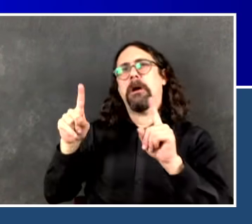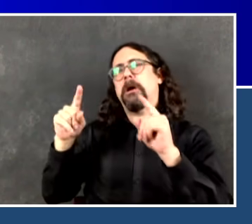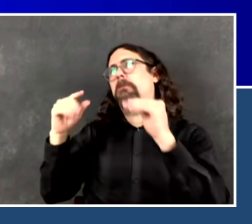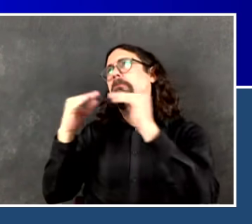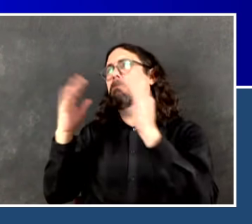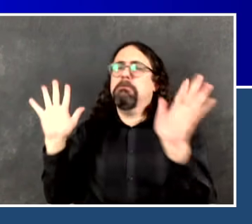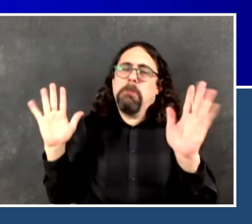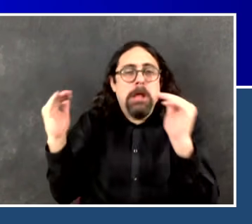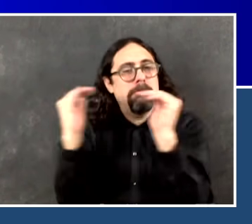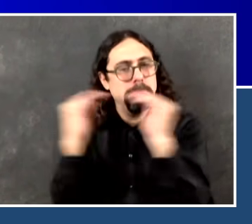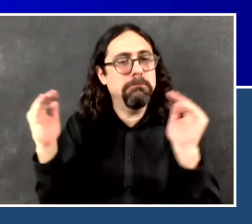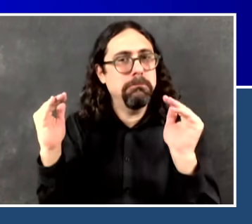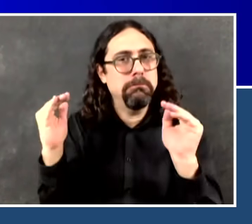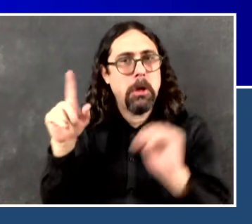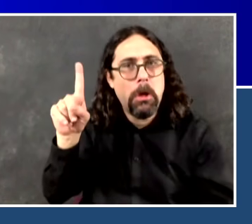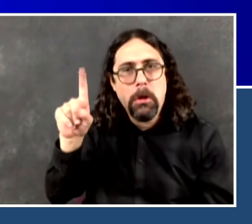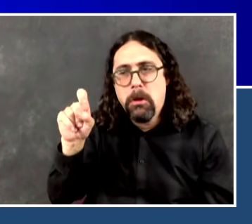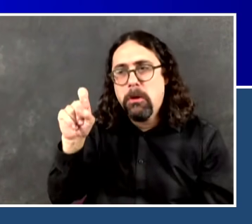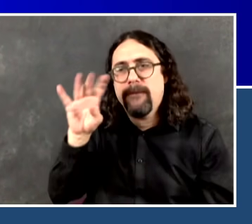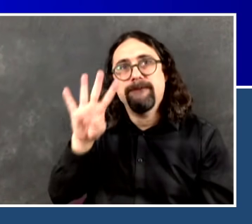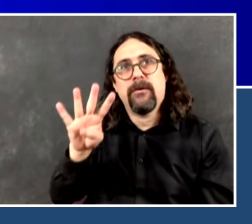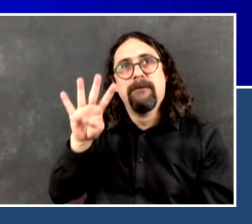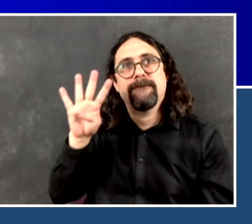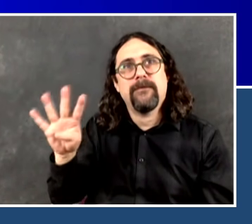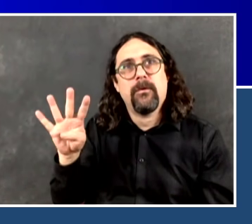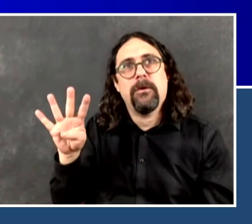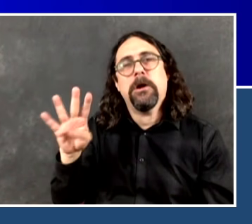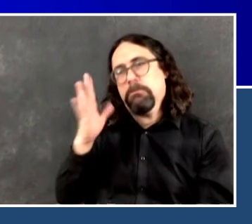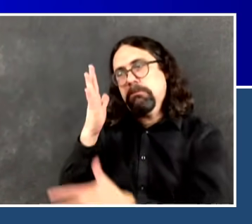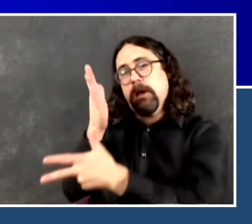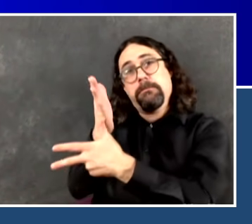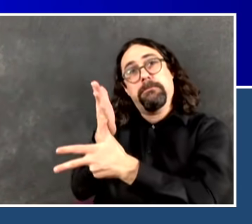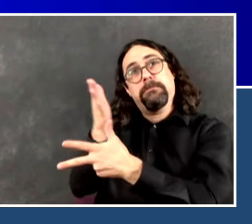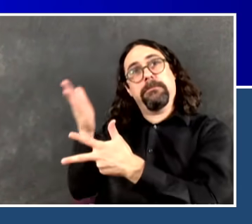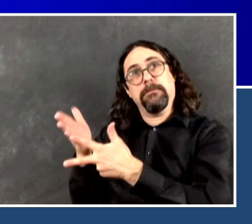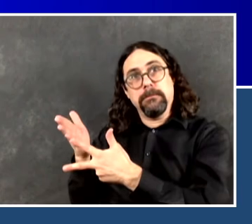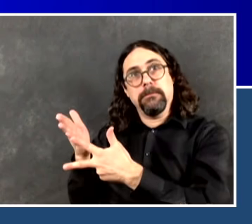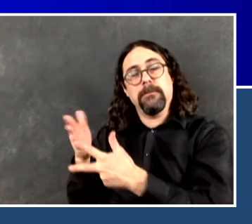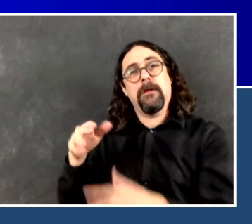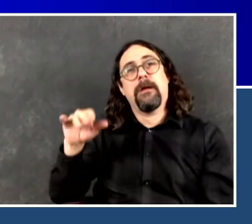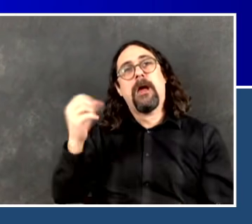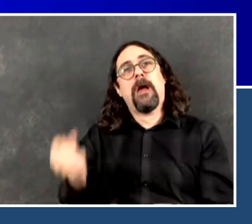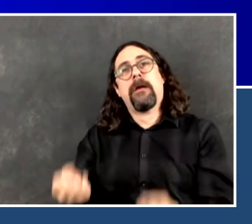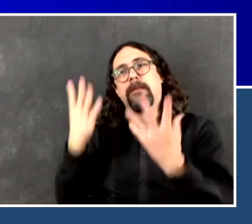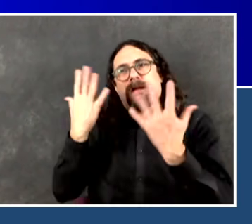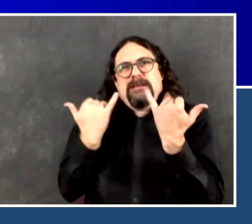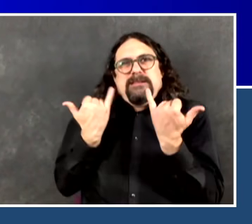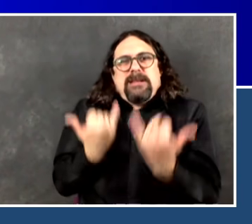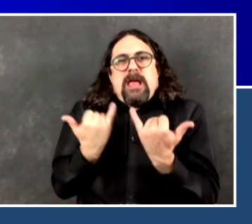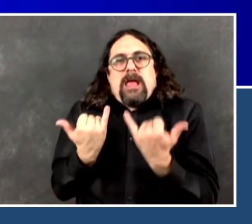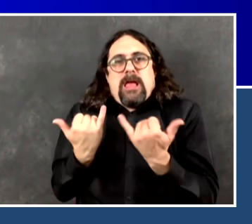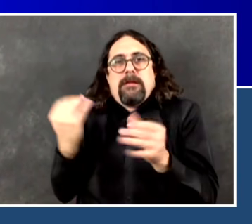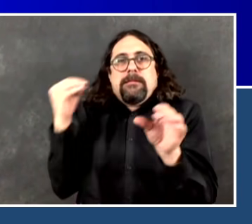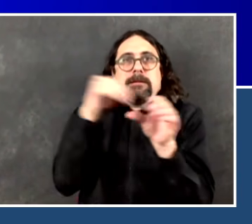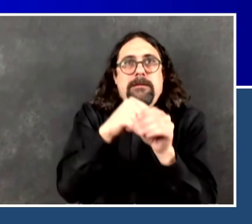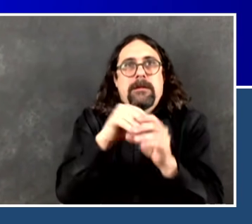PELEOP ADMITTED TO THE HONTS FOR SUSPECTED COVID. UNCHANGED. INDICATR OTO,W NUMBER OF PEOPLE